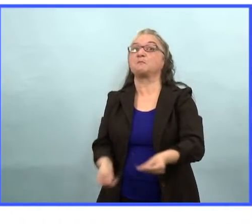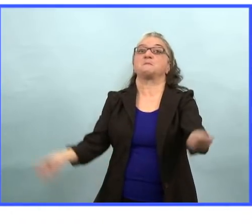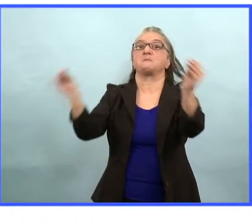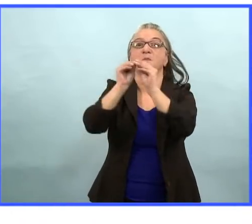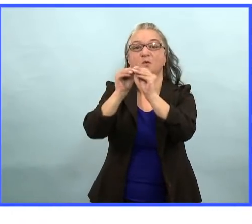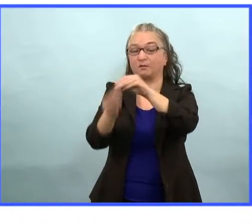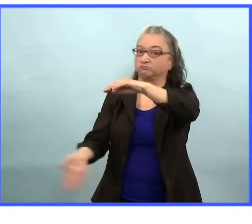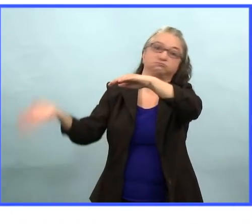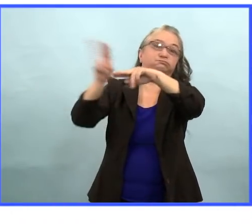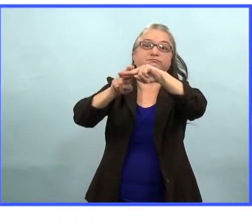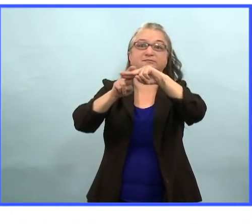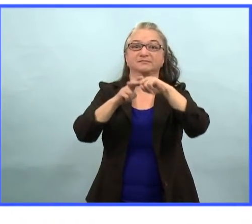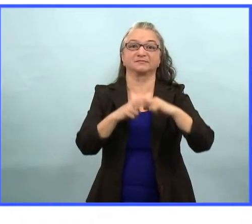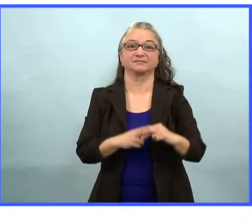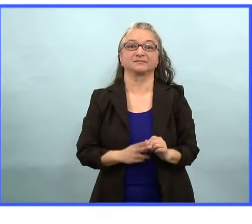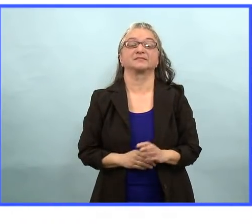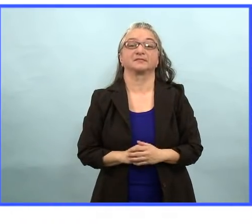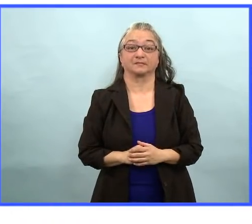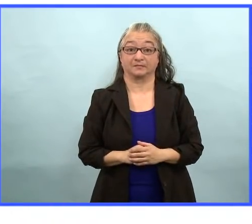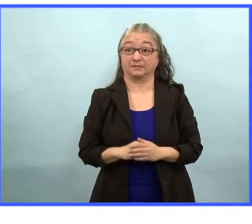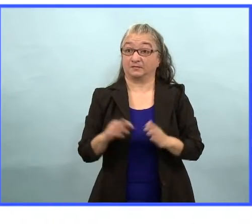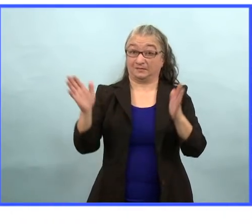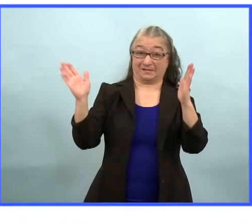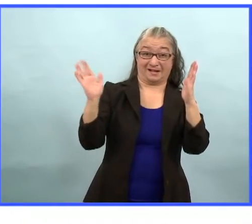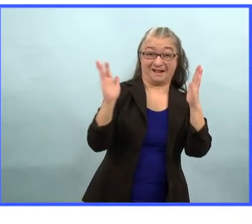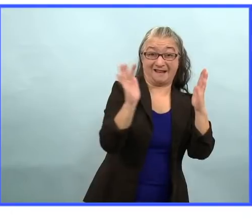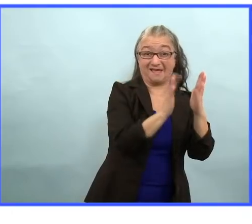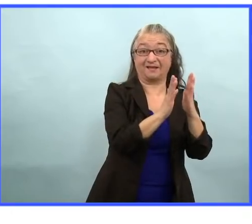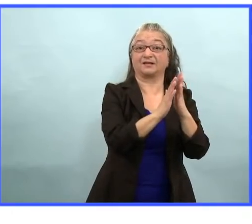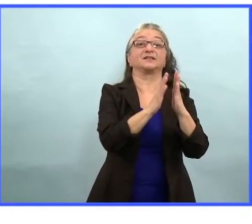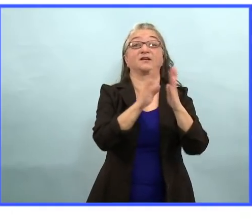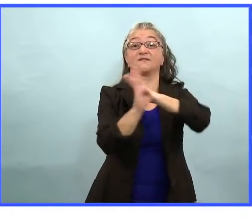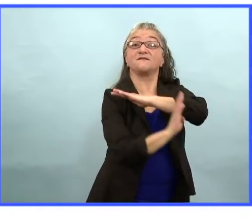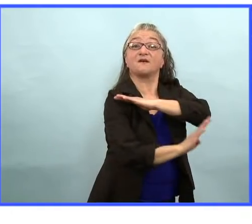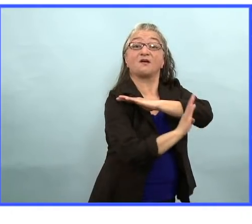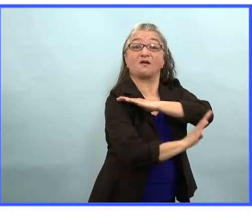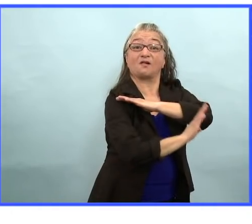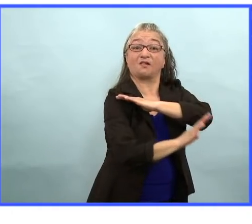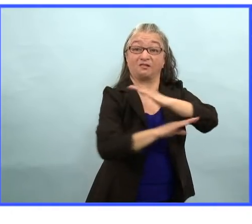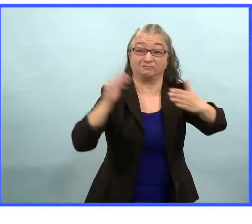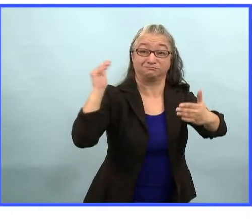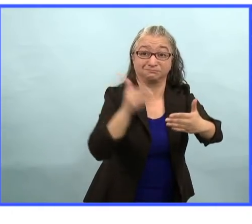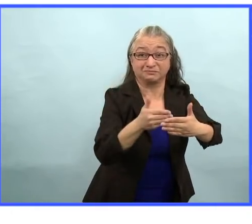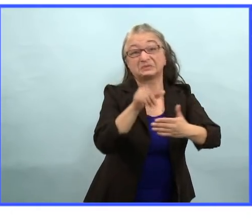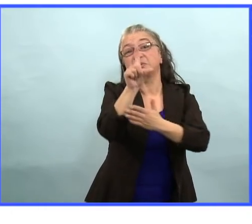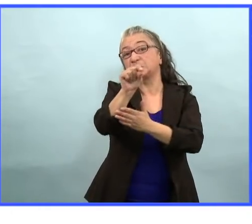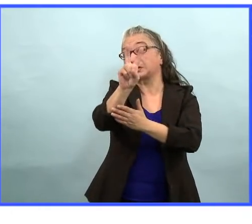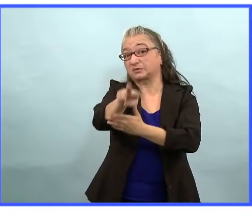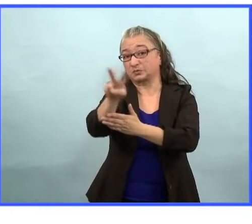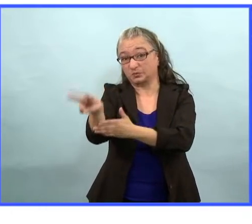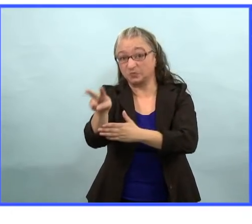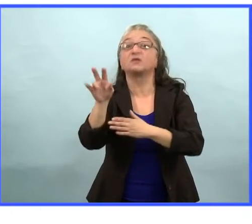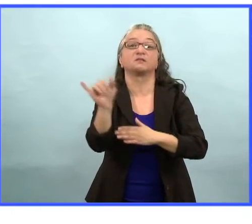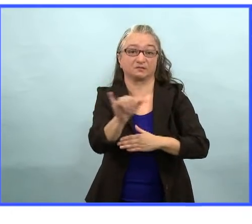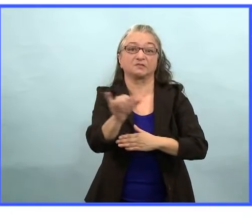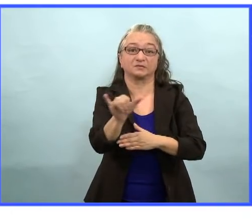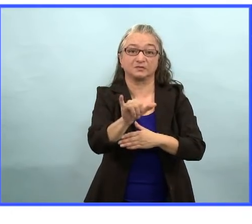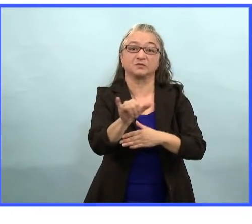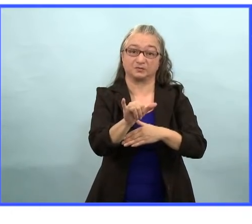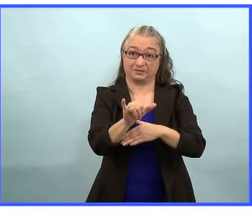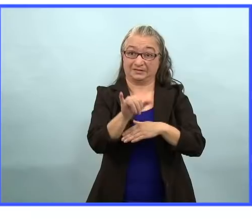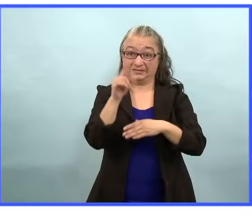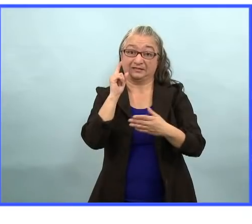representing fall and into early 2022 that trend had changed with more cases occurring in people